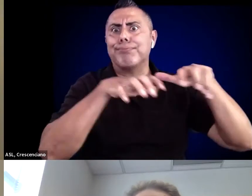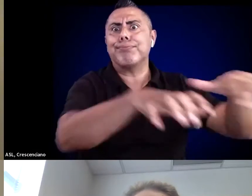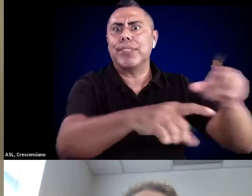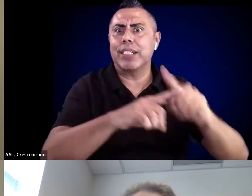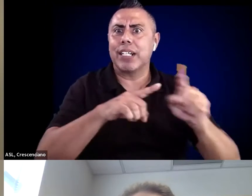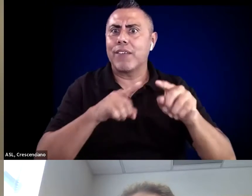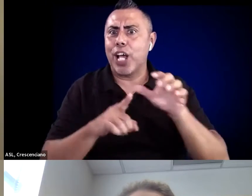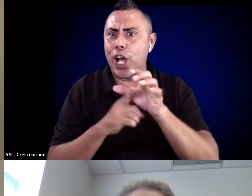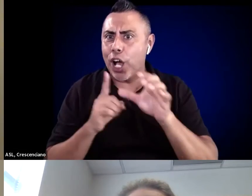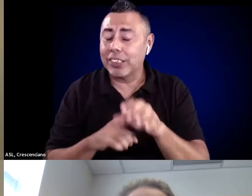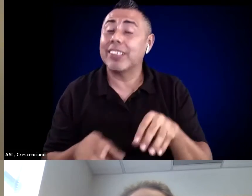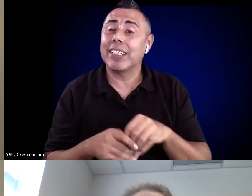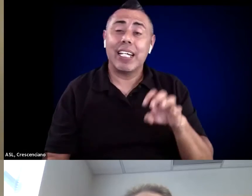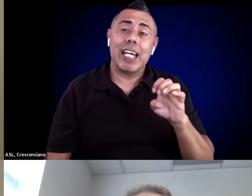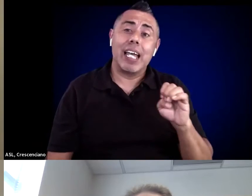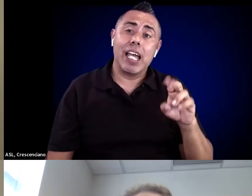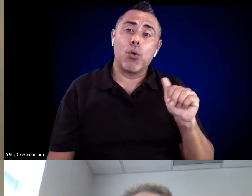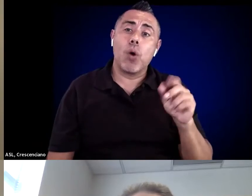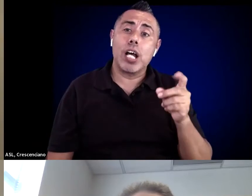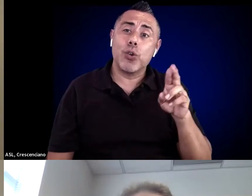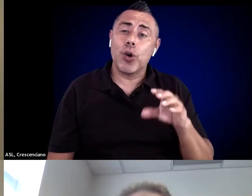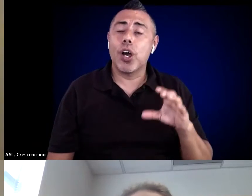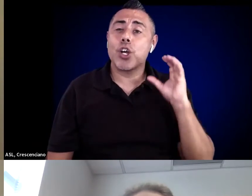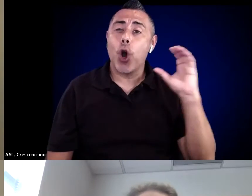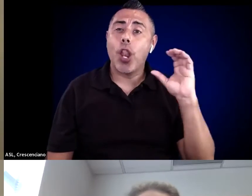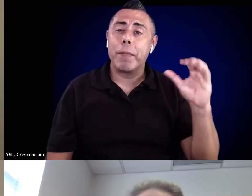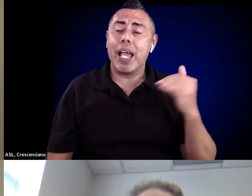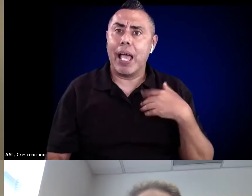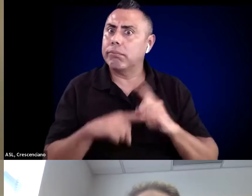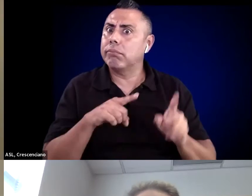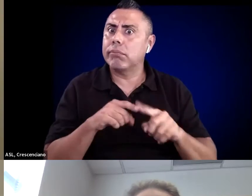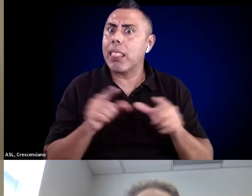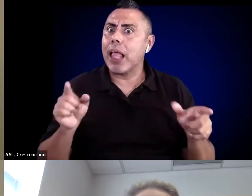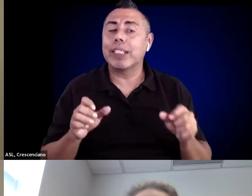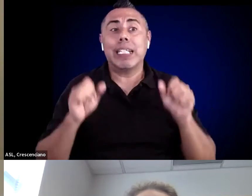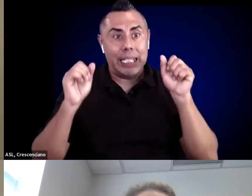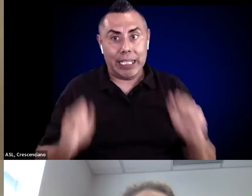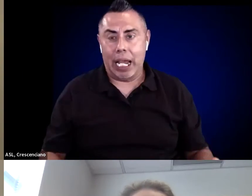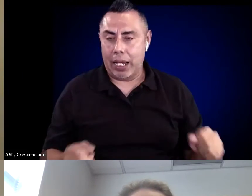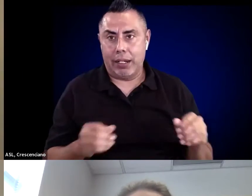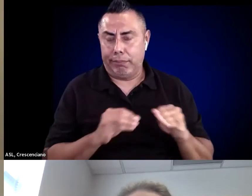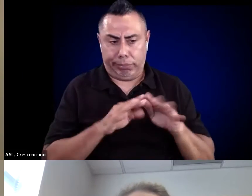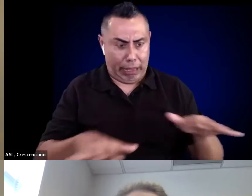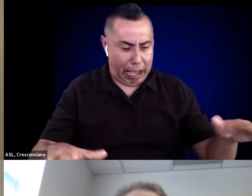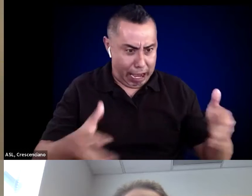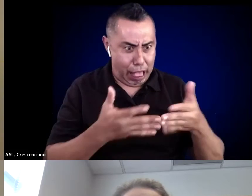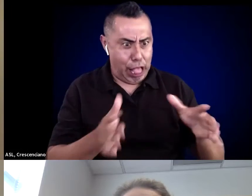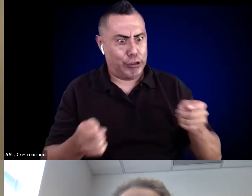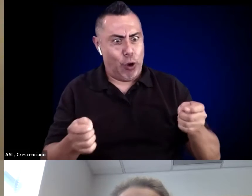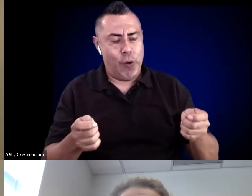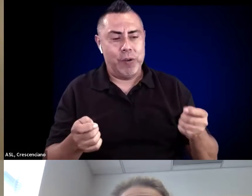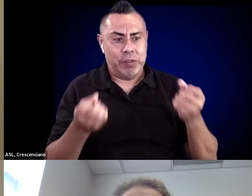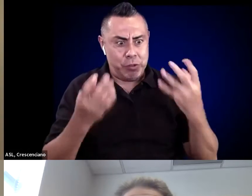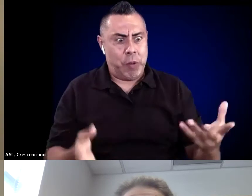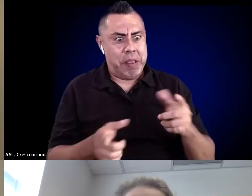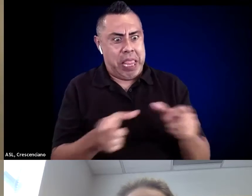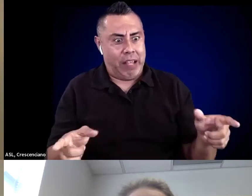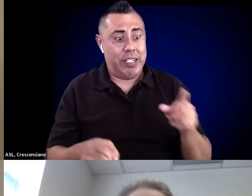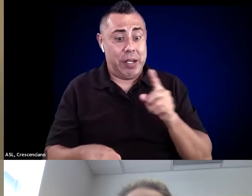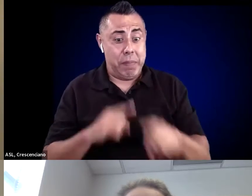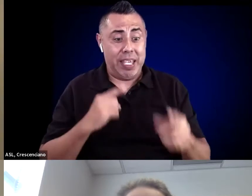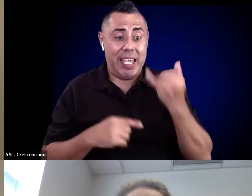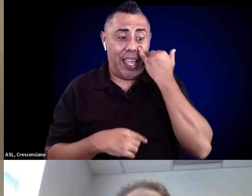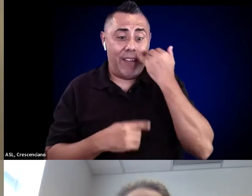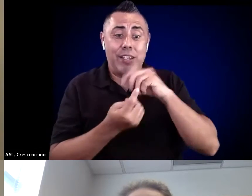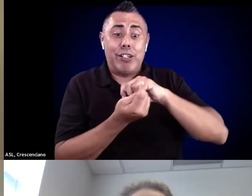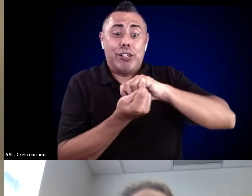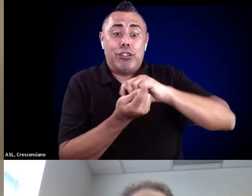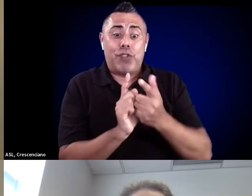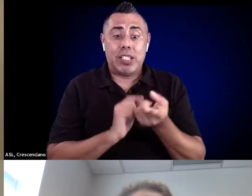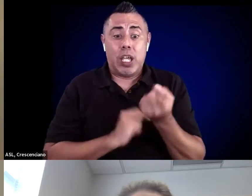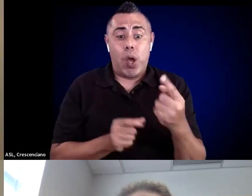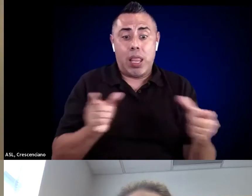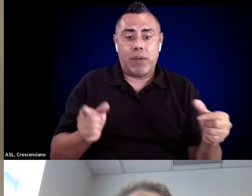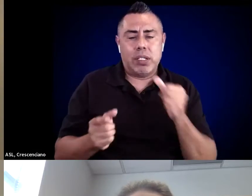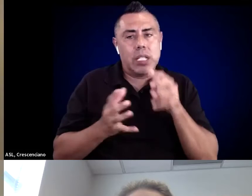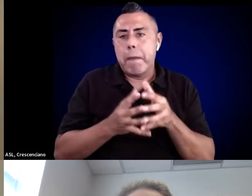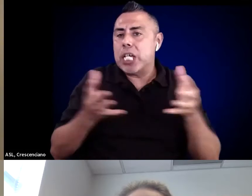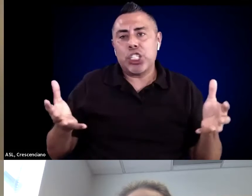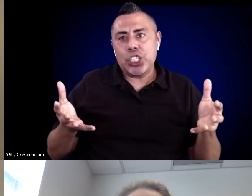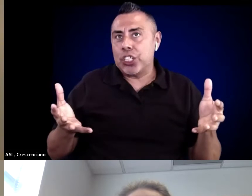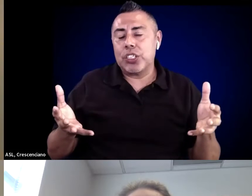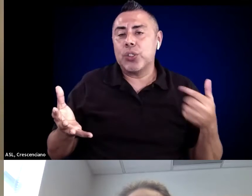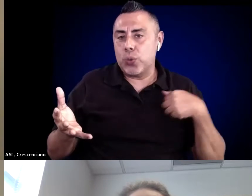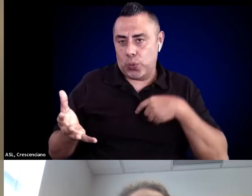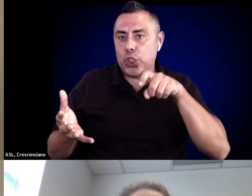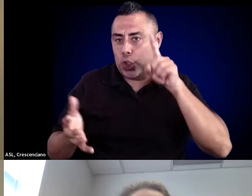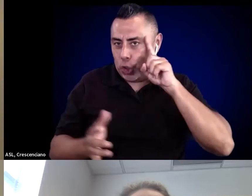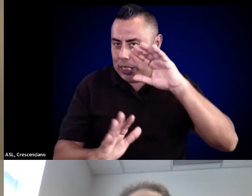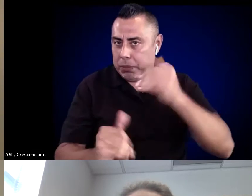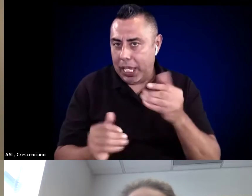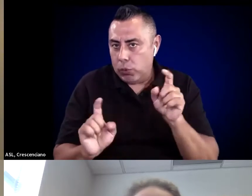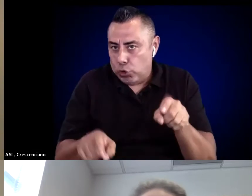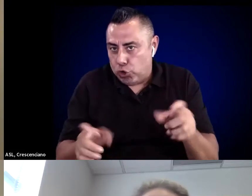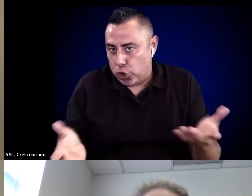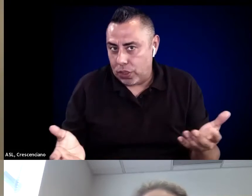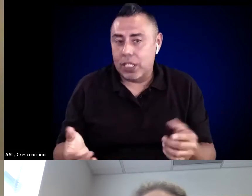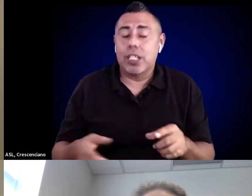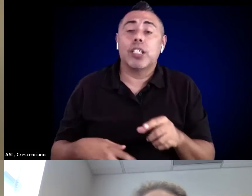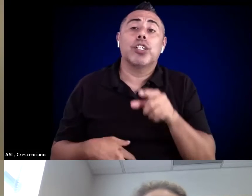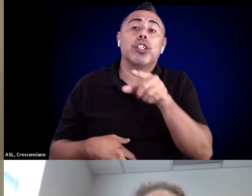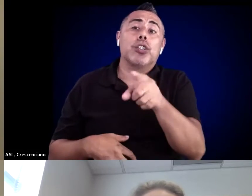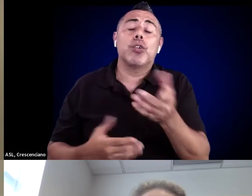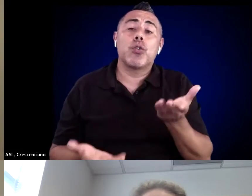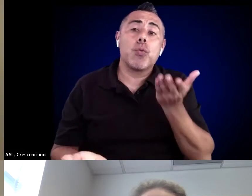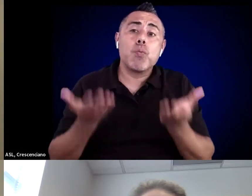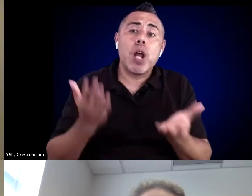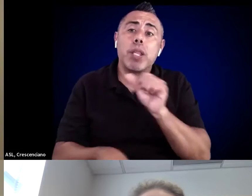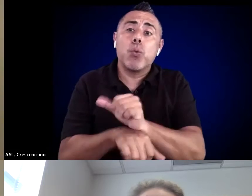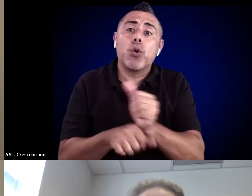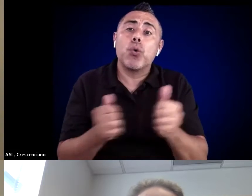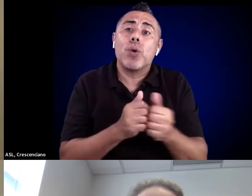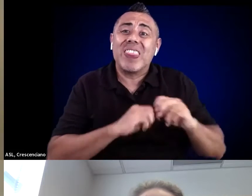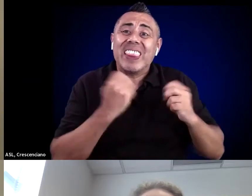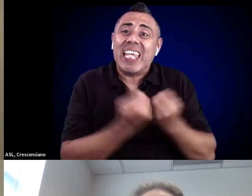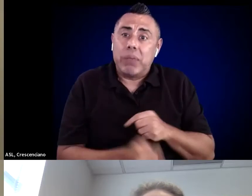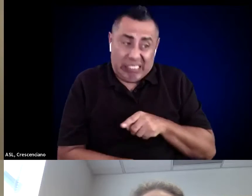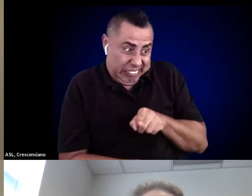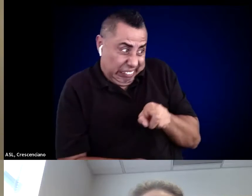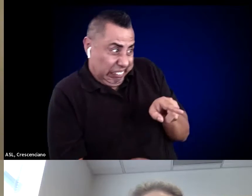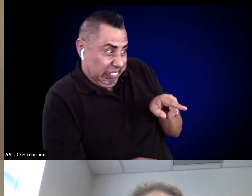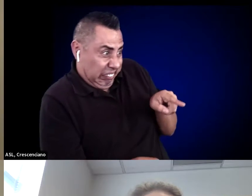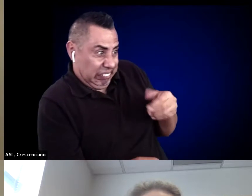Rebecca Tarvin (she/her): dozens of languages, And So, of course, this can spiral out of control. But you know, translating into one language is really not a lot to ask. It should be something that we expect. Ah, and you're probably working in a team that already has language skills. So you know, I think